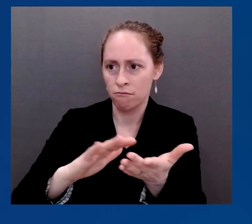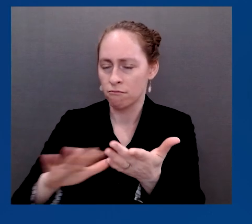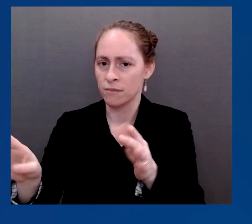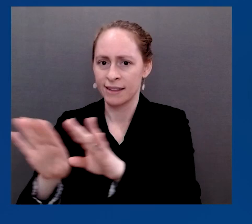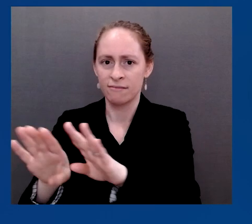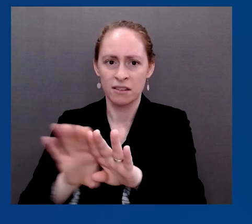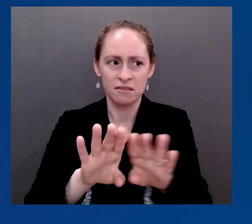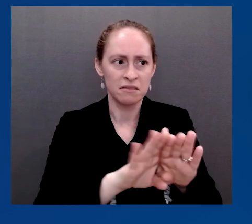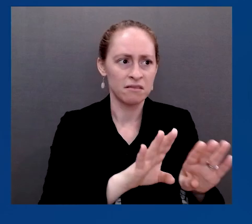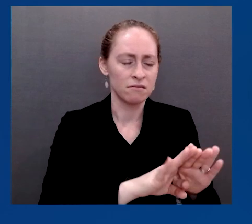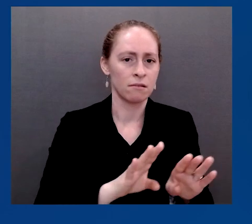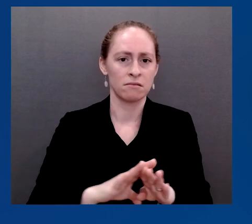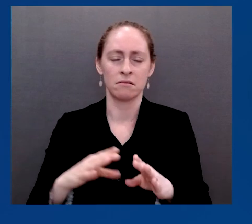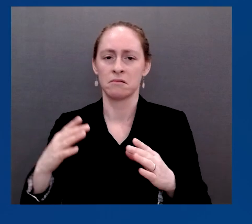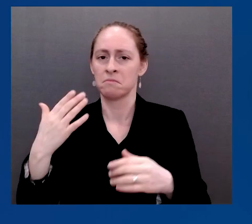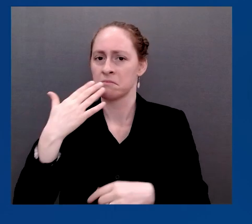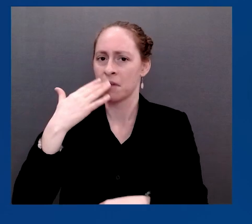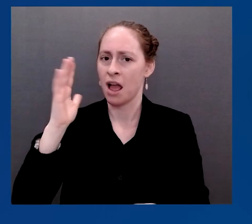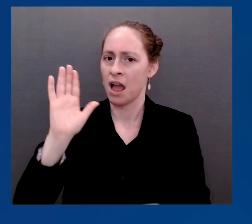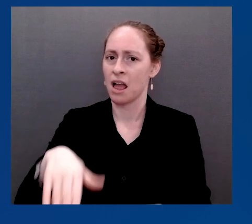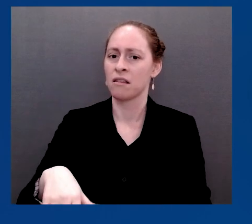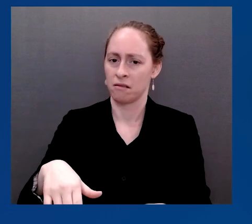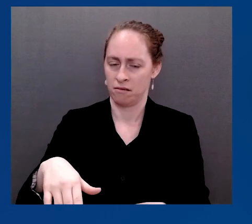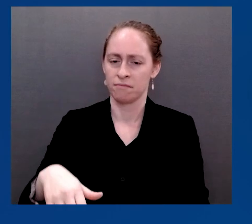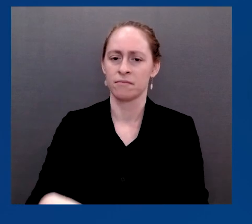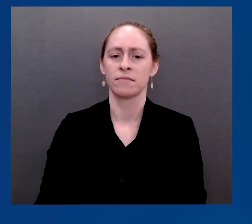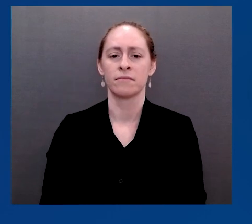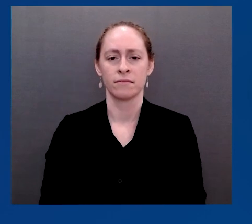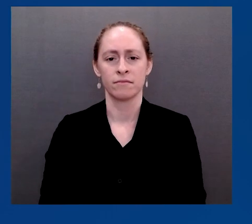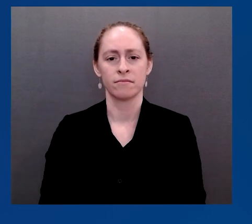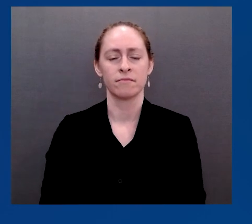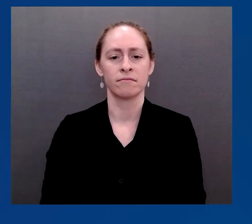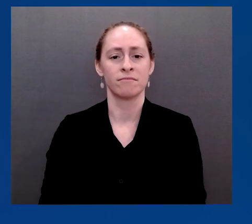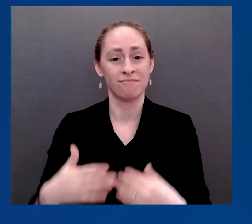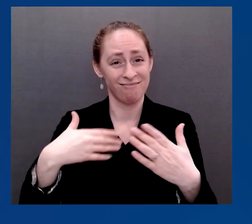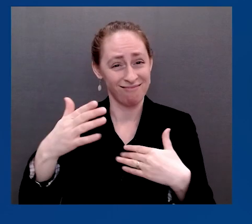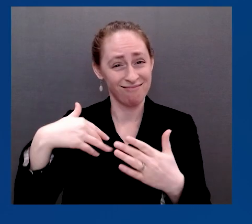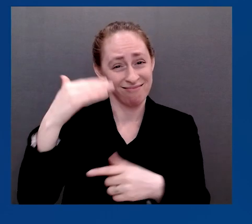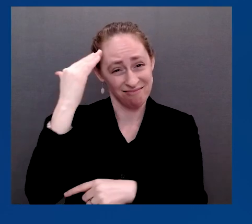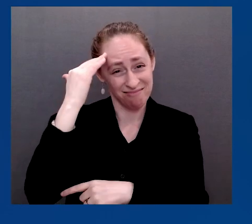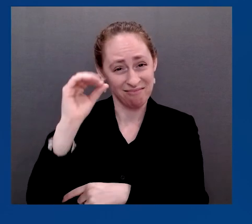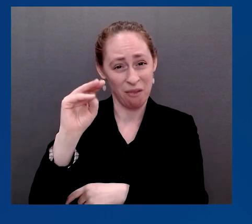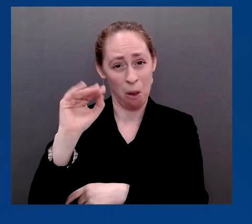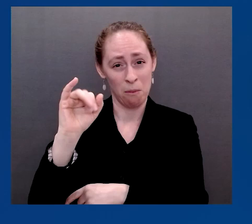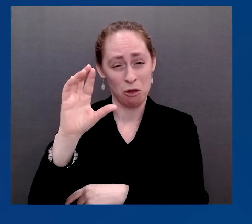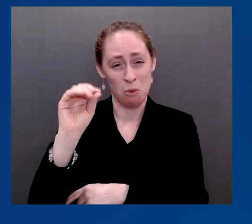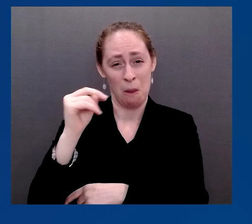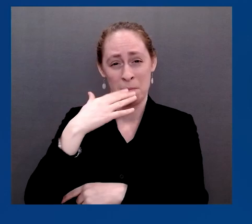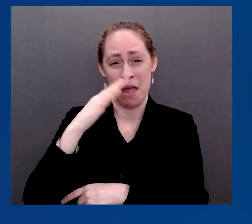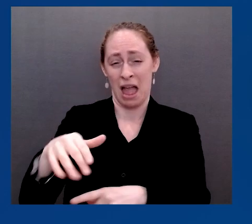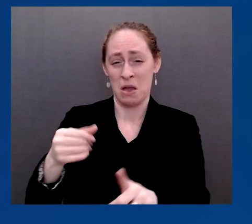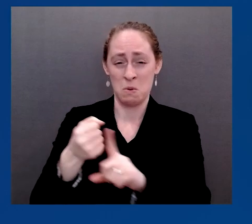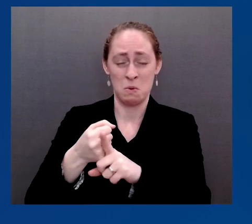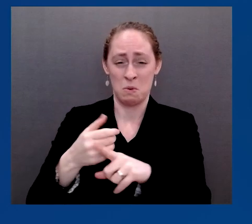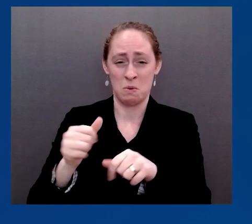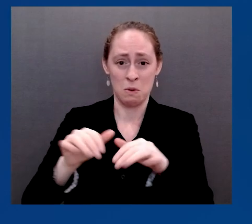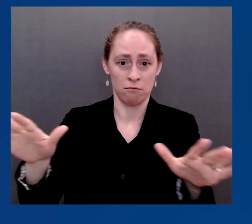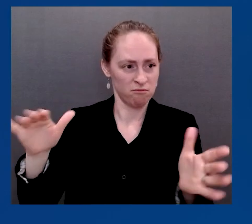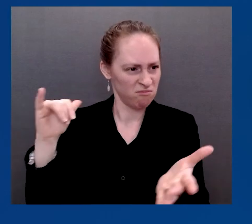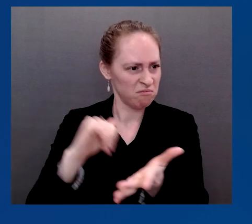businesses stayed open and our economy kept growing stronger. That's because we're in such a different position today